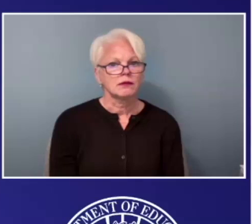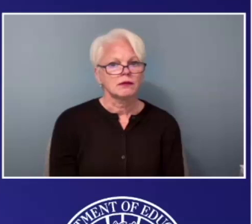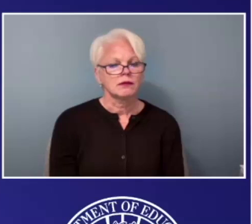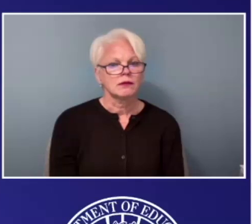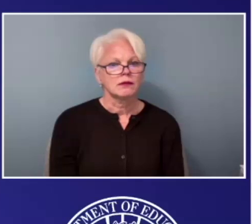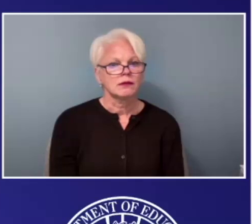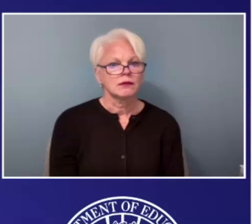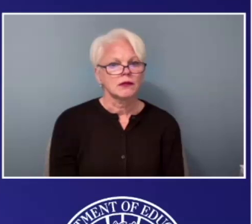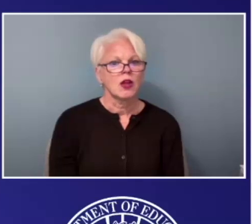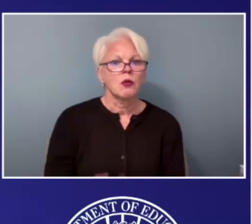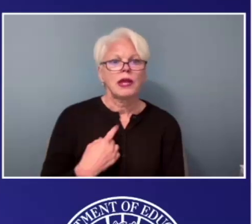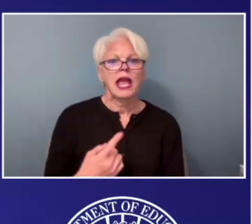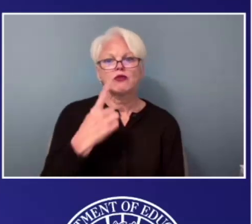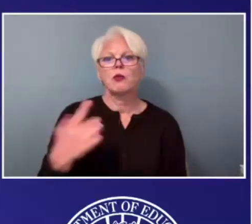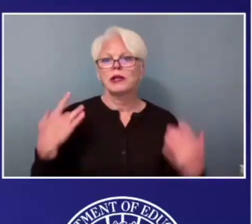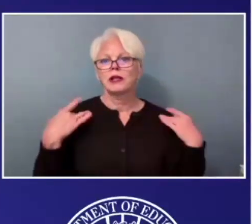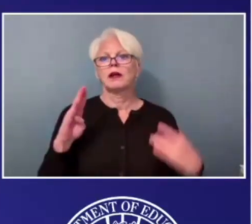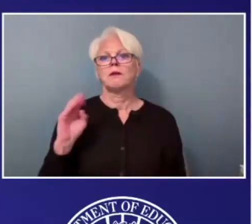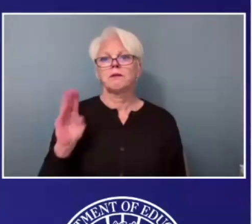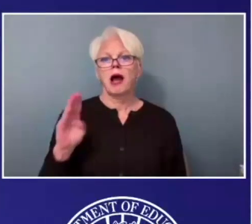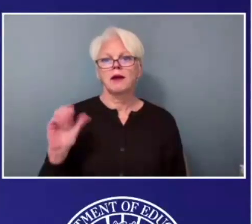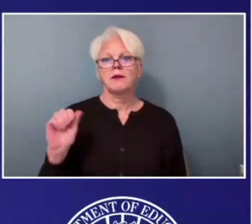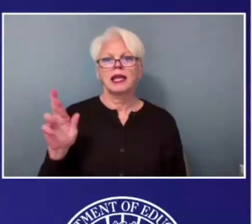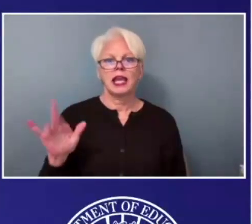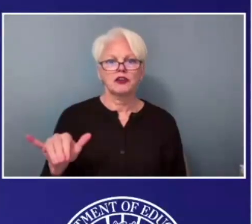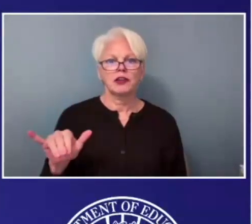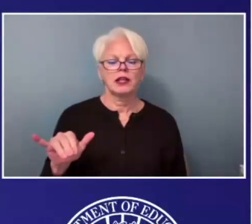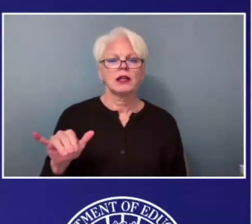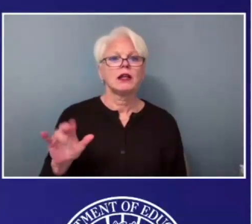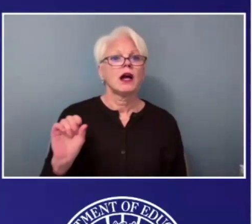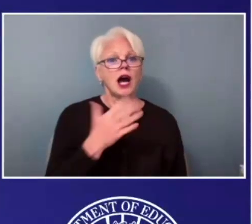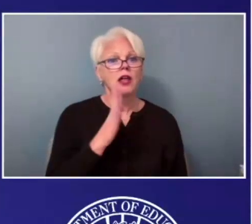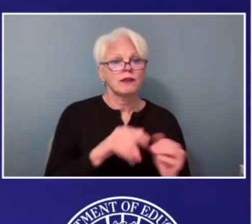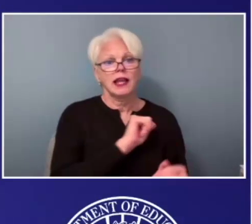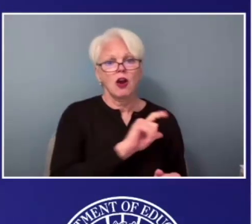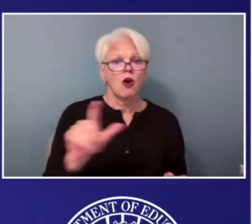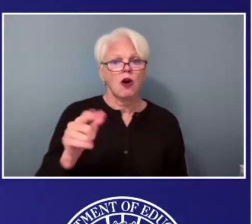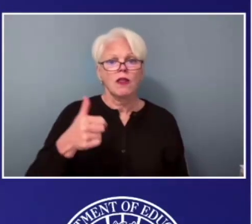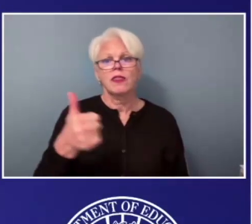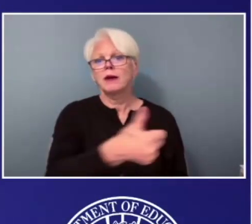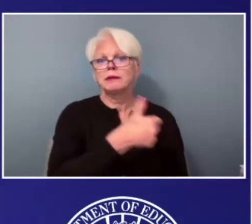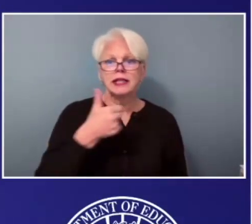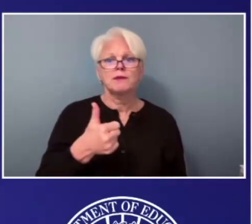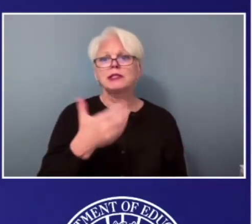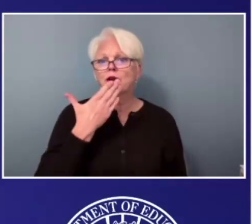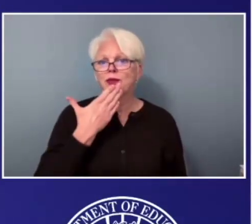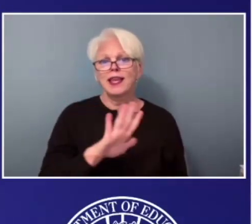I'd note we have one abstention, Bob Carey, and otherwise I see thumbs up. So I thank you all and I congratulate you